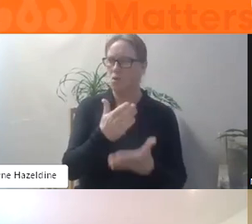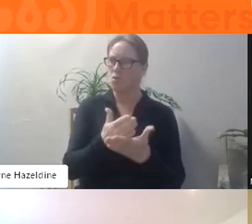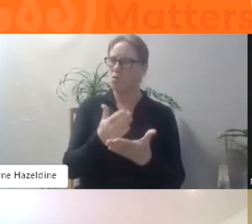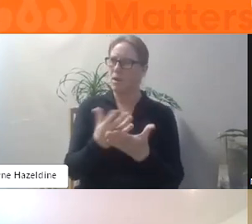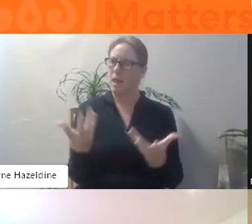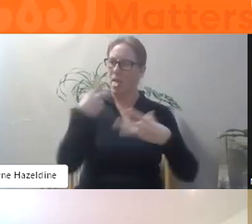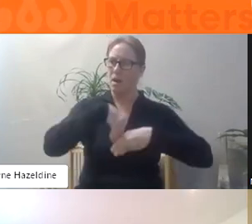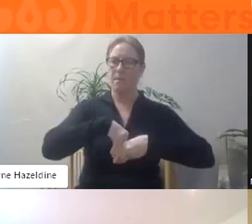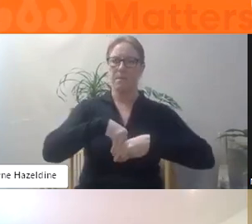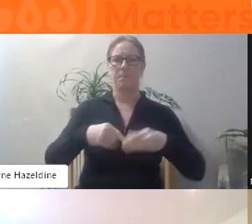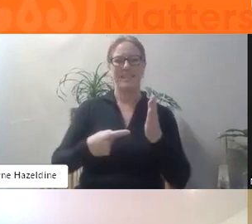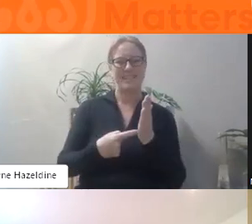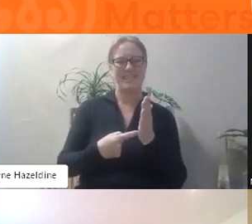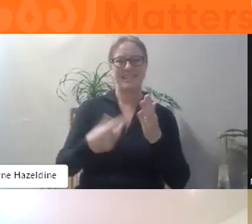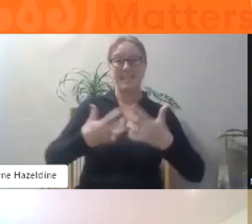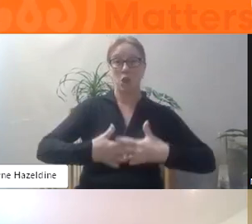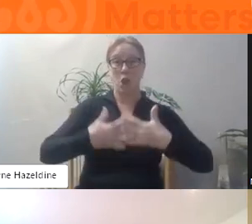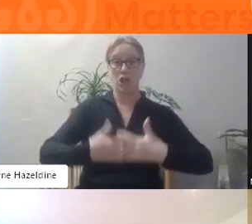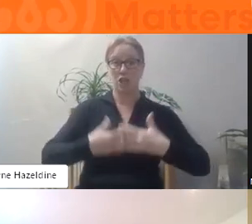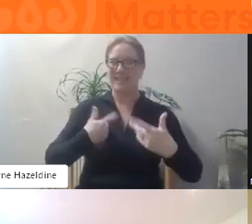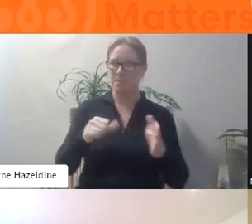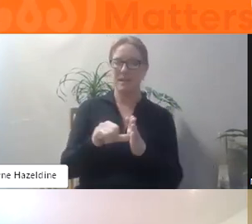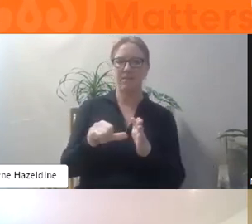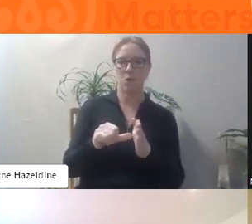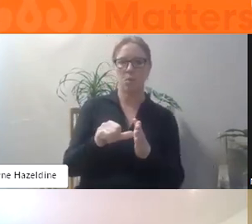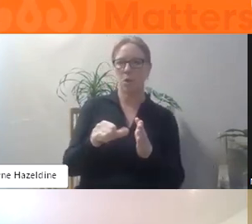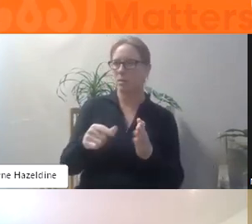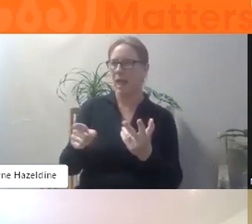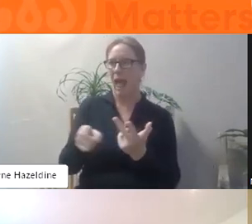and AAC can be difficult when other people are not accepting of it.